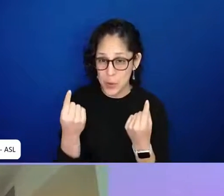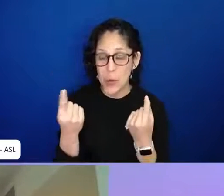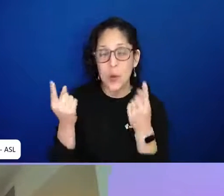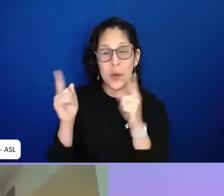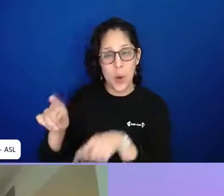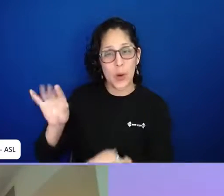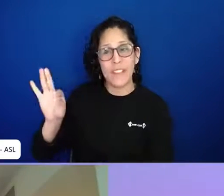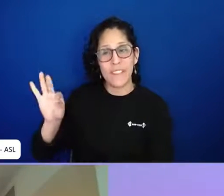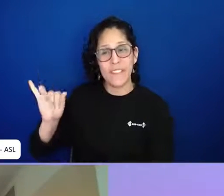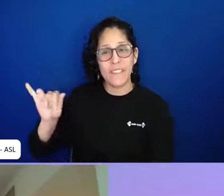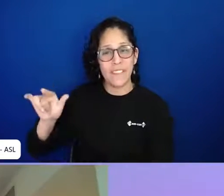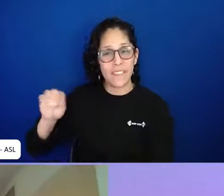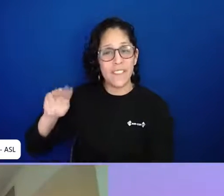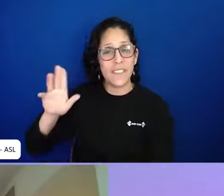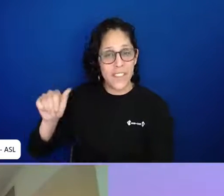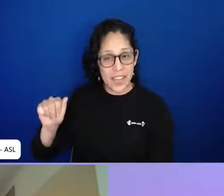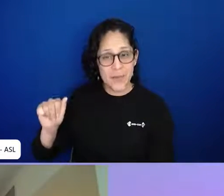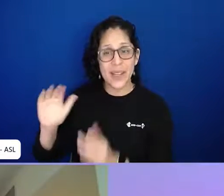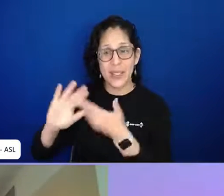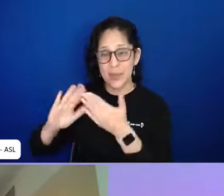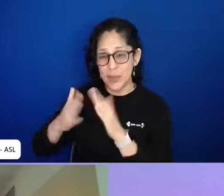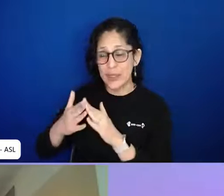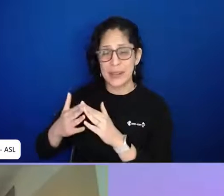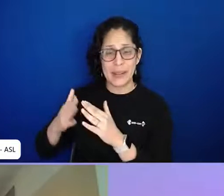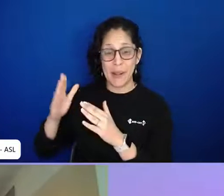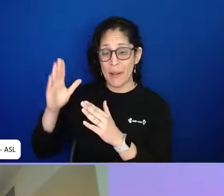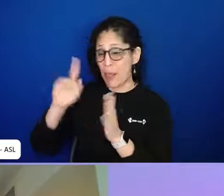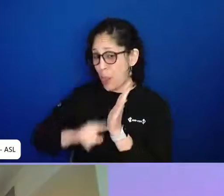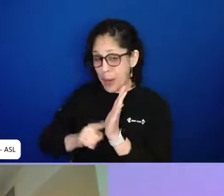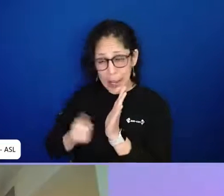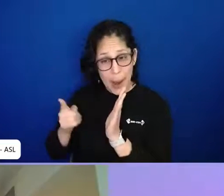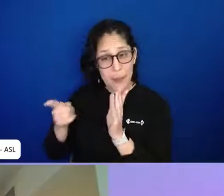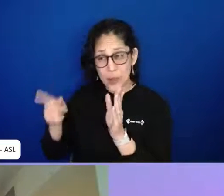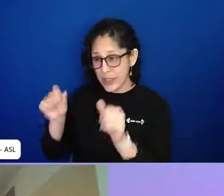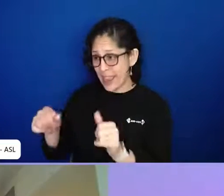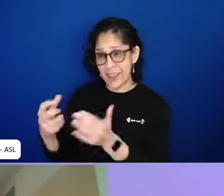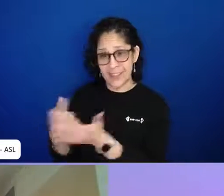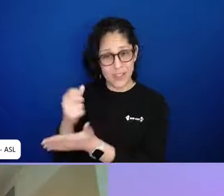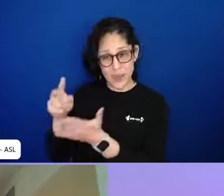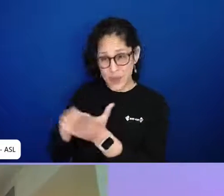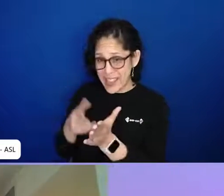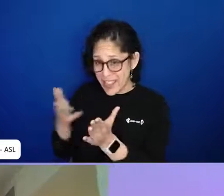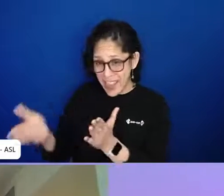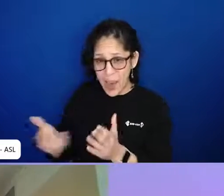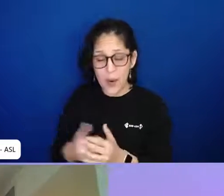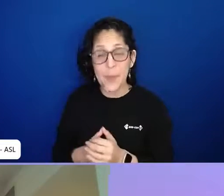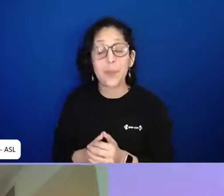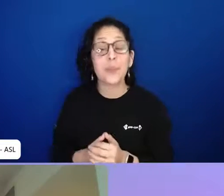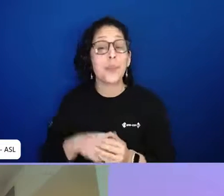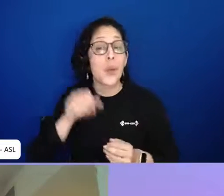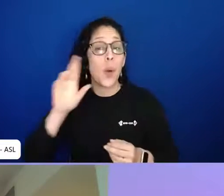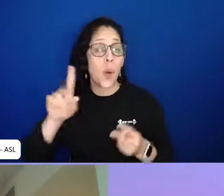be able to say yes, but I think for efficiency's sake the best thing would be to go to the figma community and